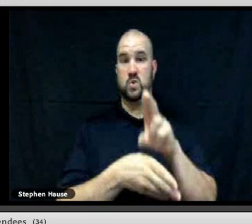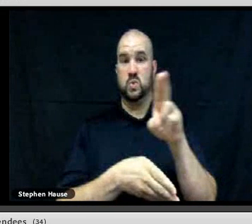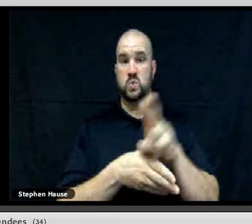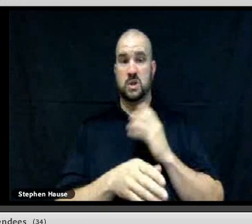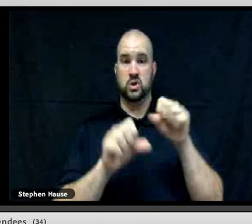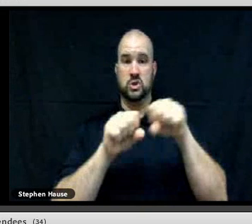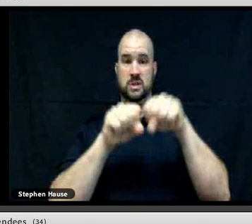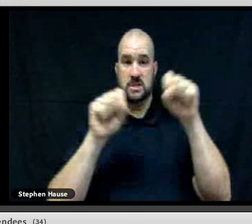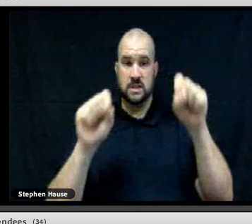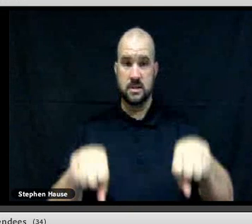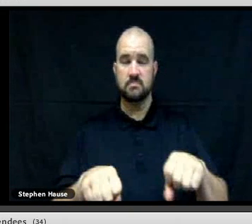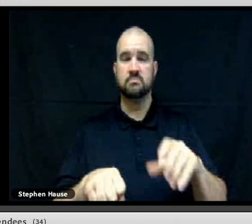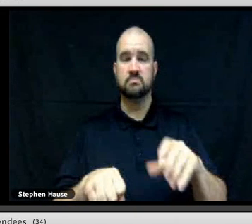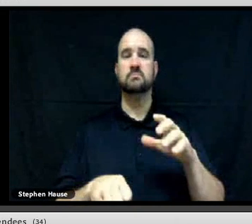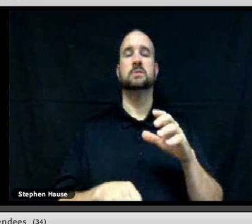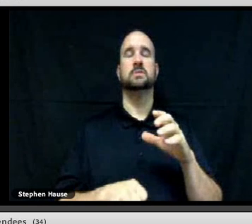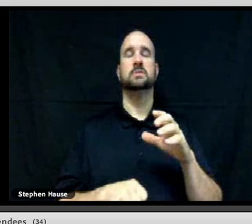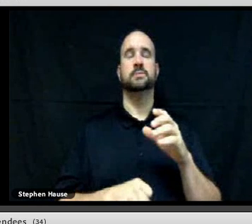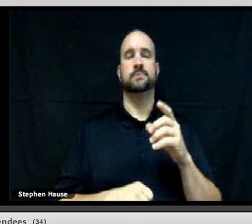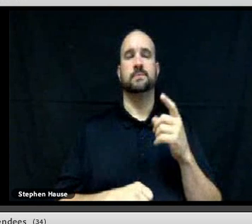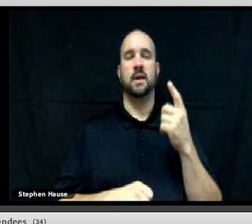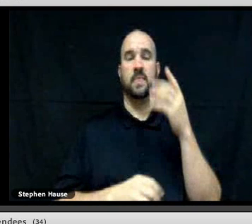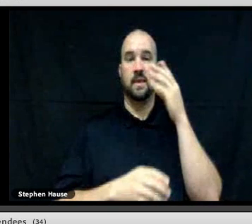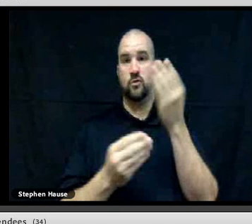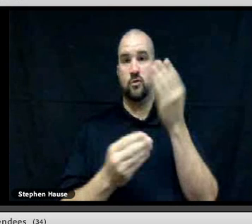Um, trying to avoid using like,